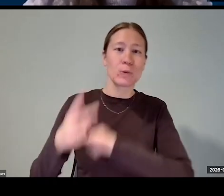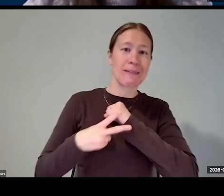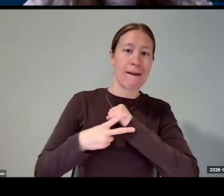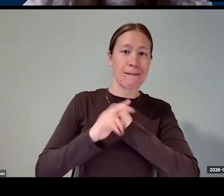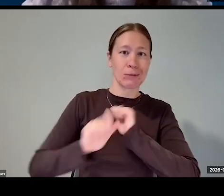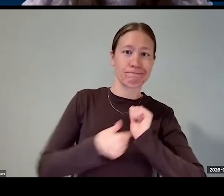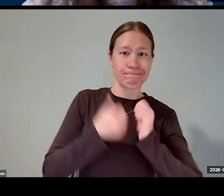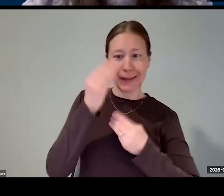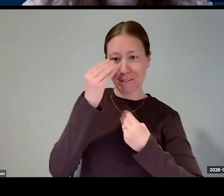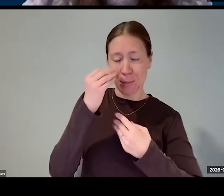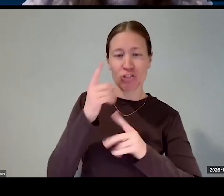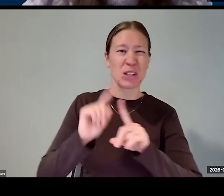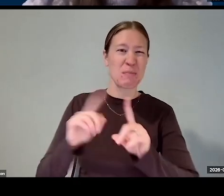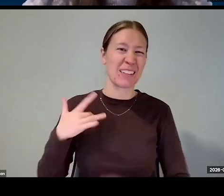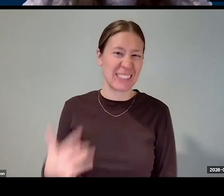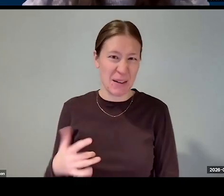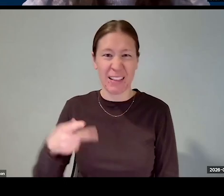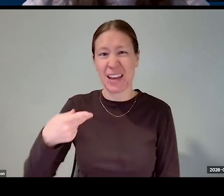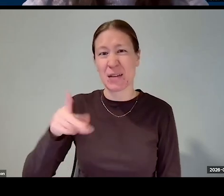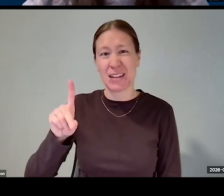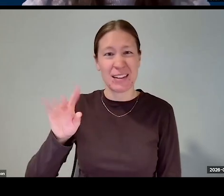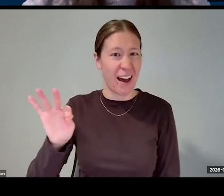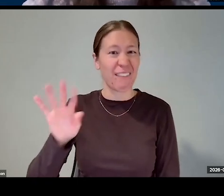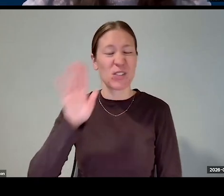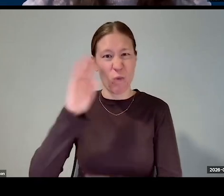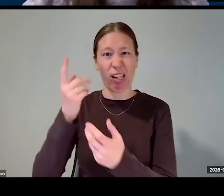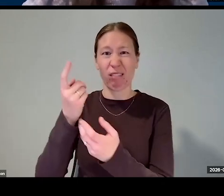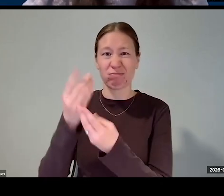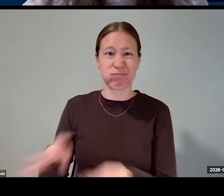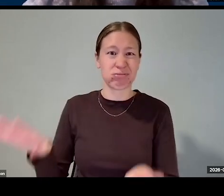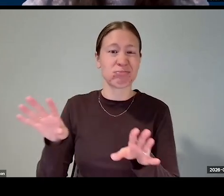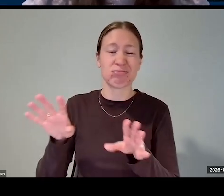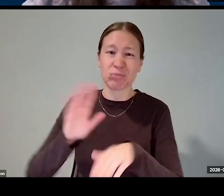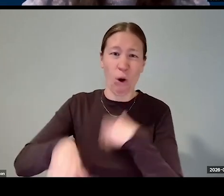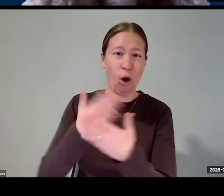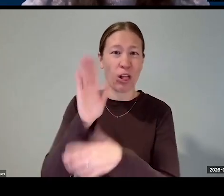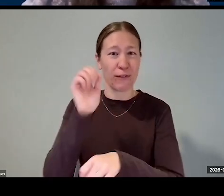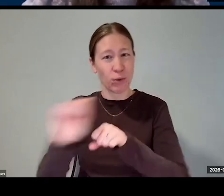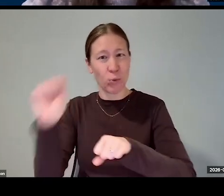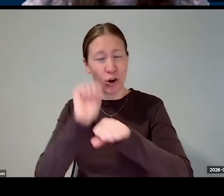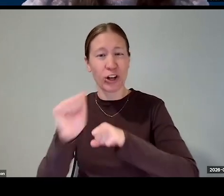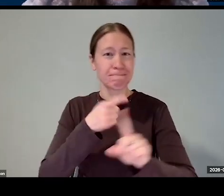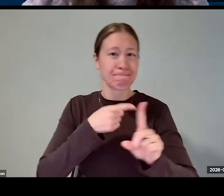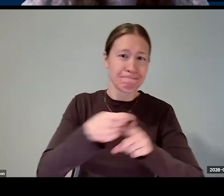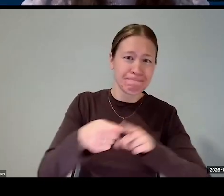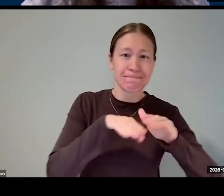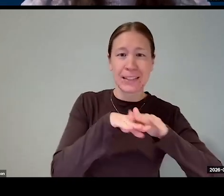But in general, exported PDFs will remove much of the work you did to make your slide deck accessible